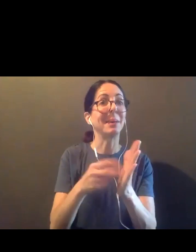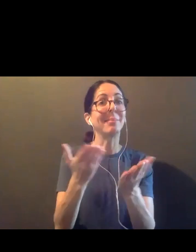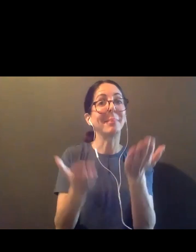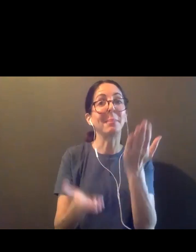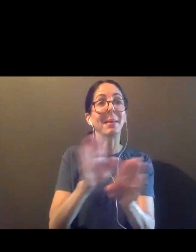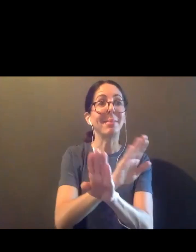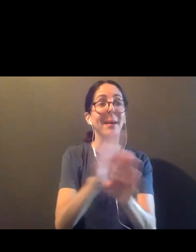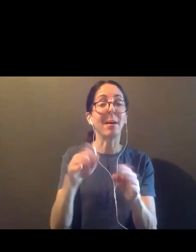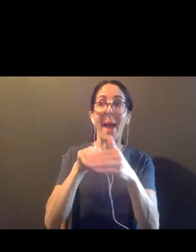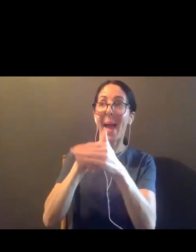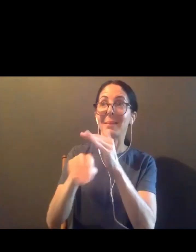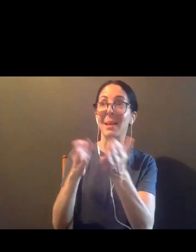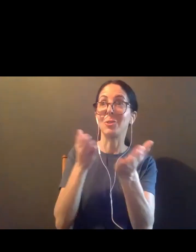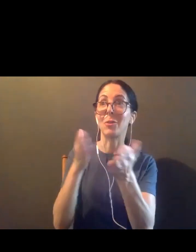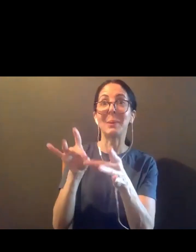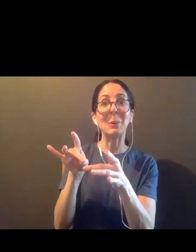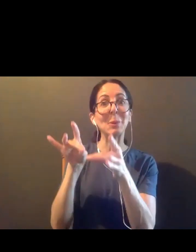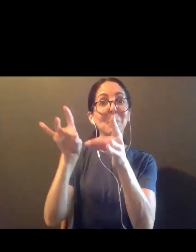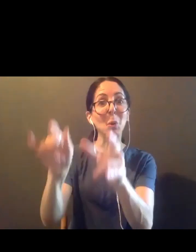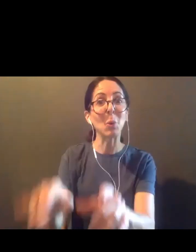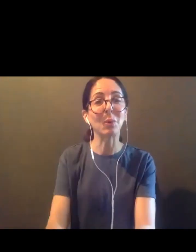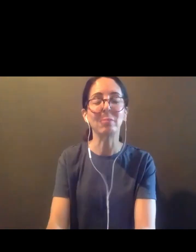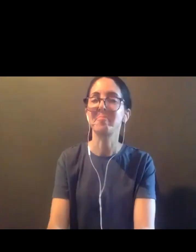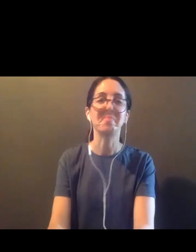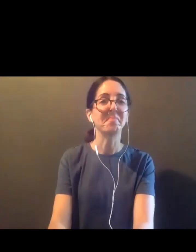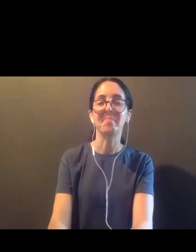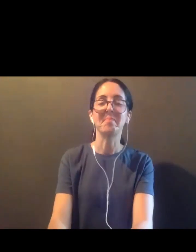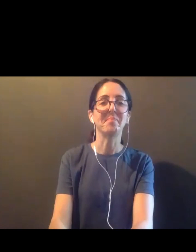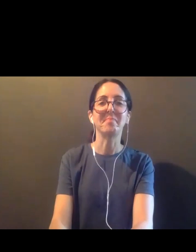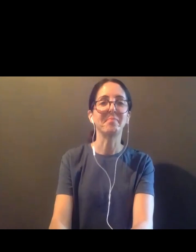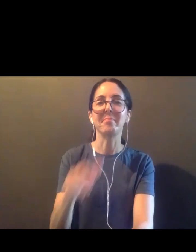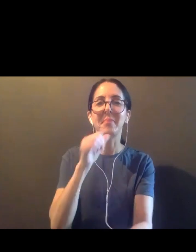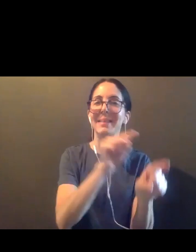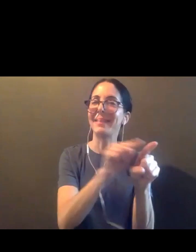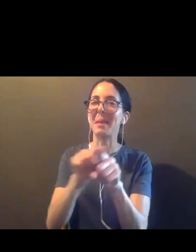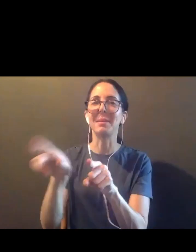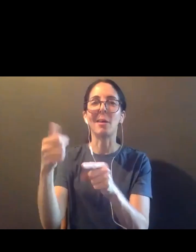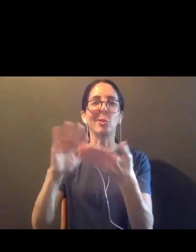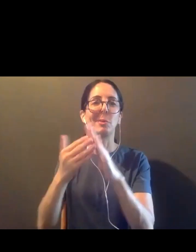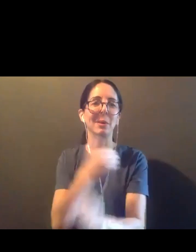not as easily found as the rest of the community members.